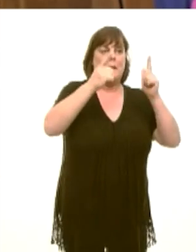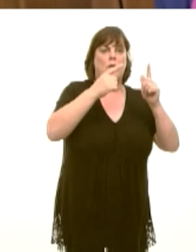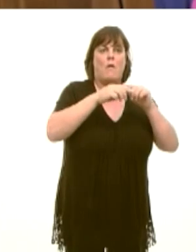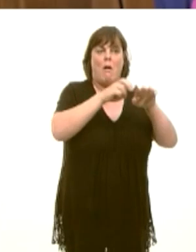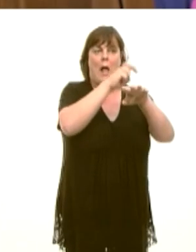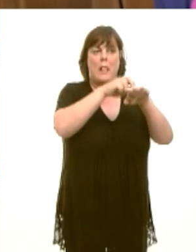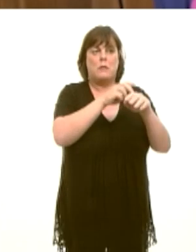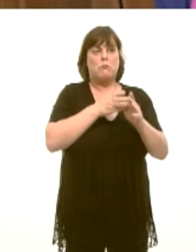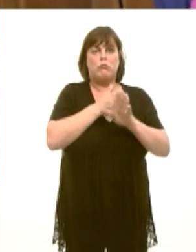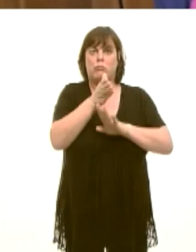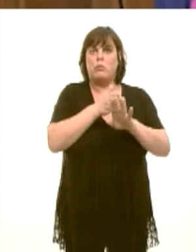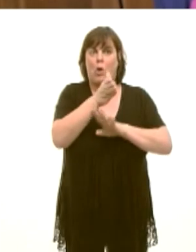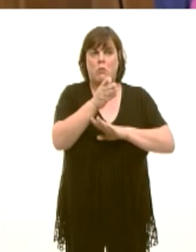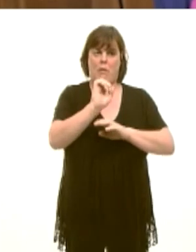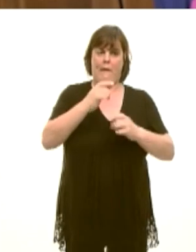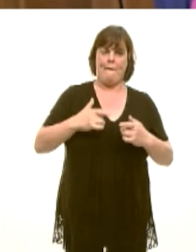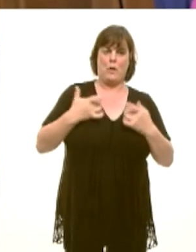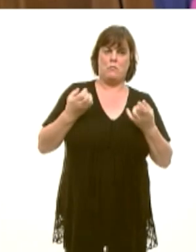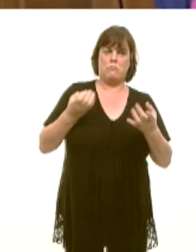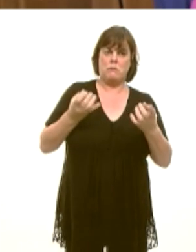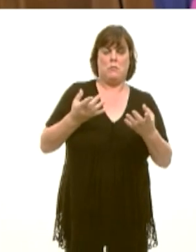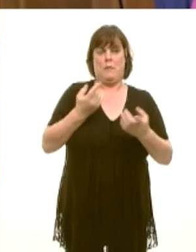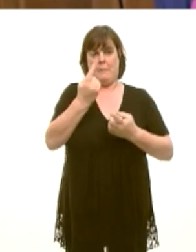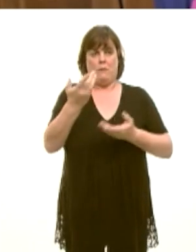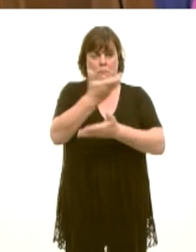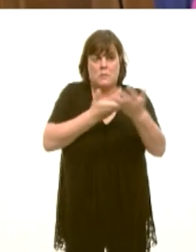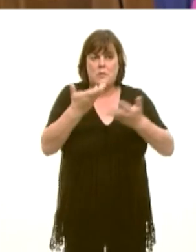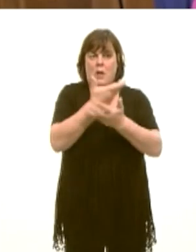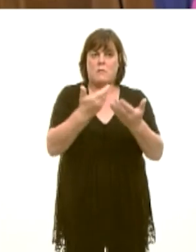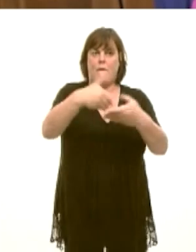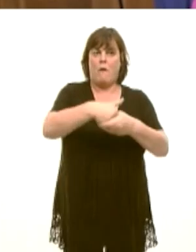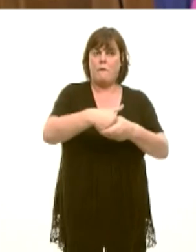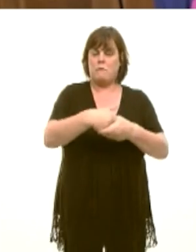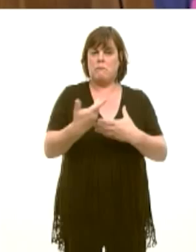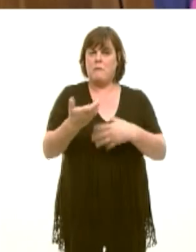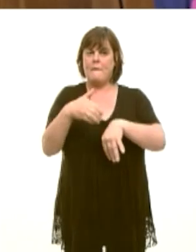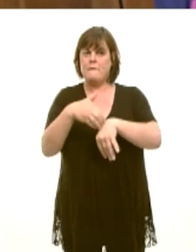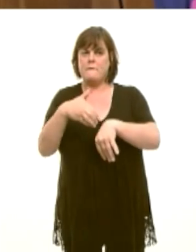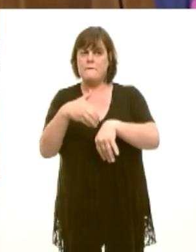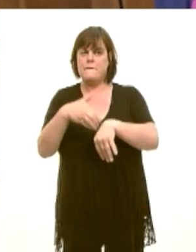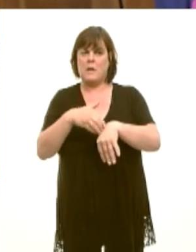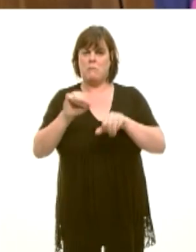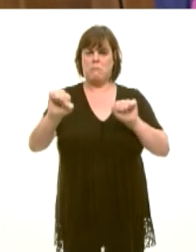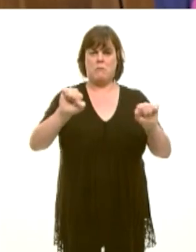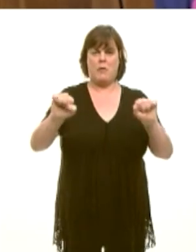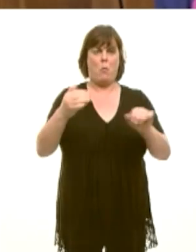put forward their viewpoints and contributions and it hasnít affected the workings of those